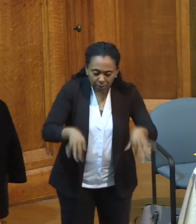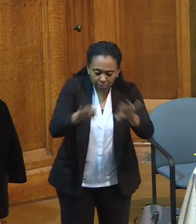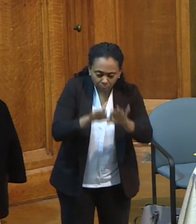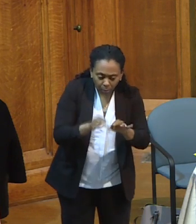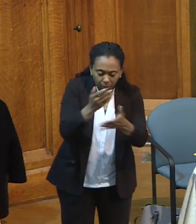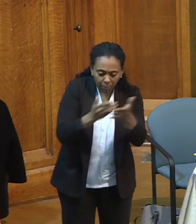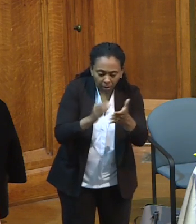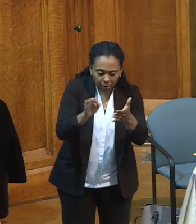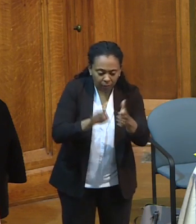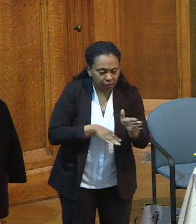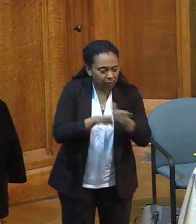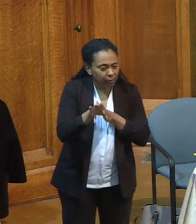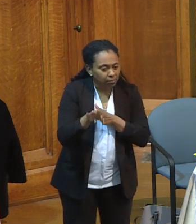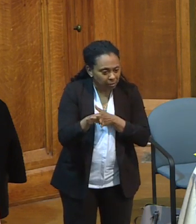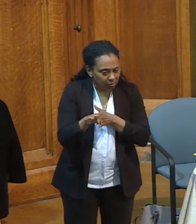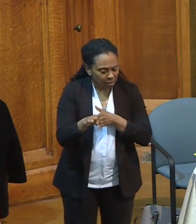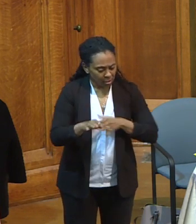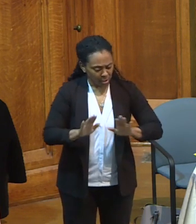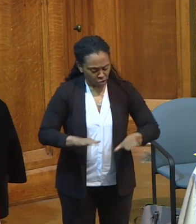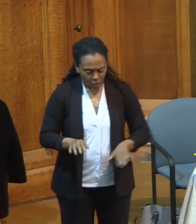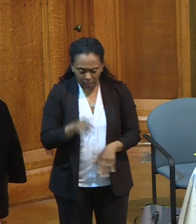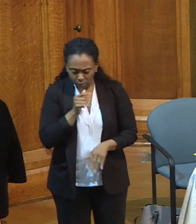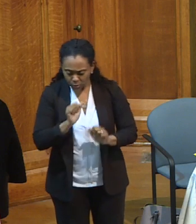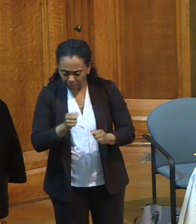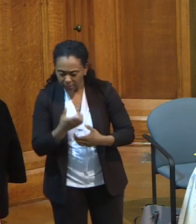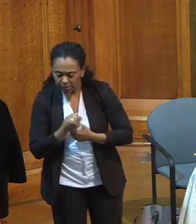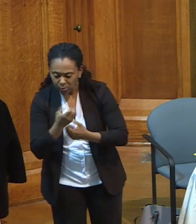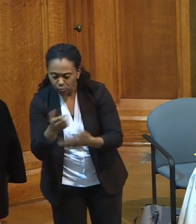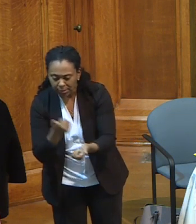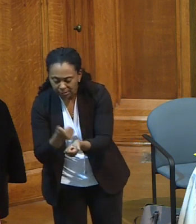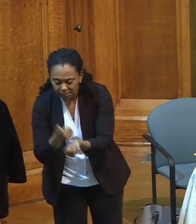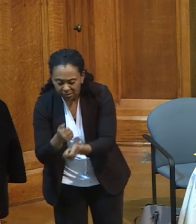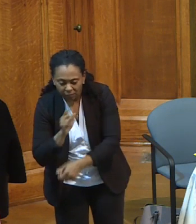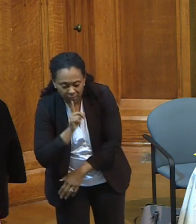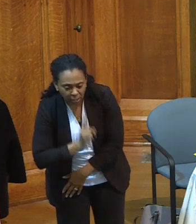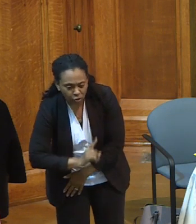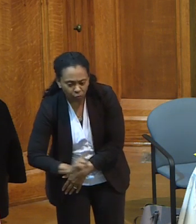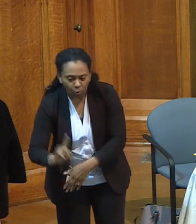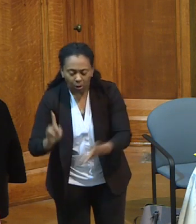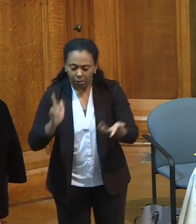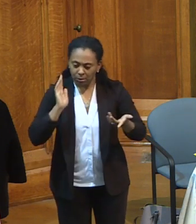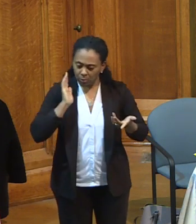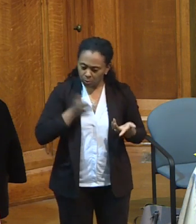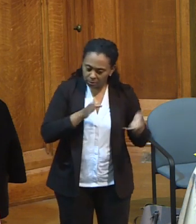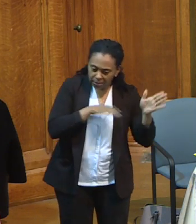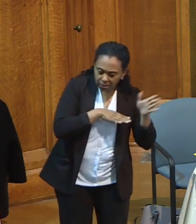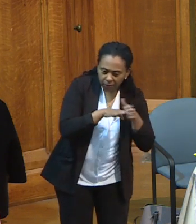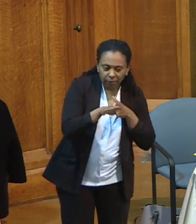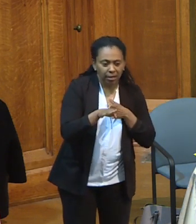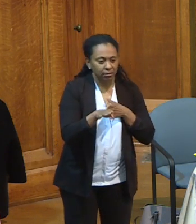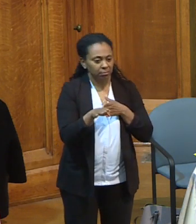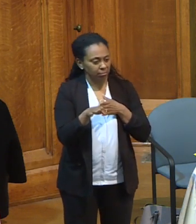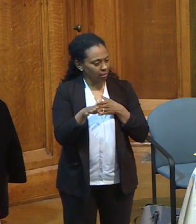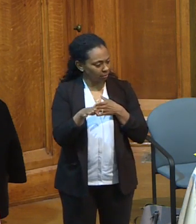A child who can express himself at the age of one is going to be developing rhetorical abilities